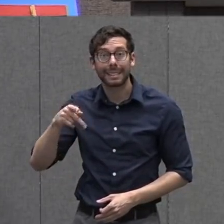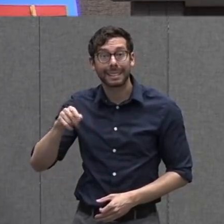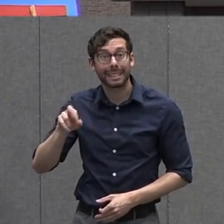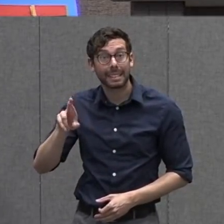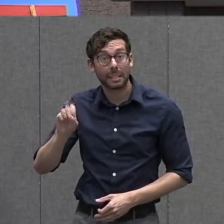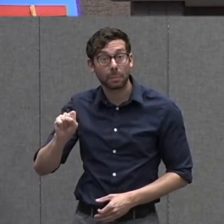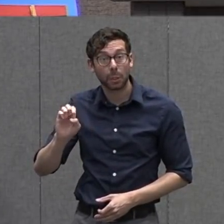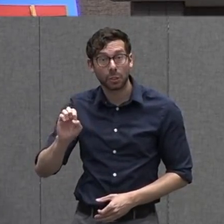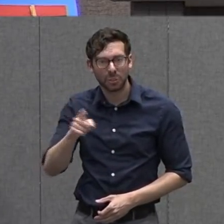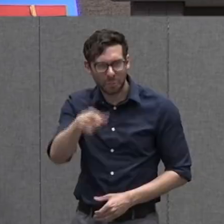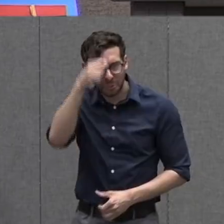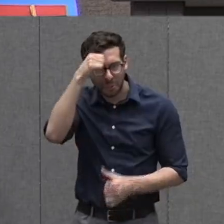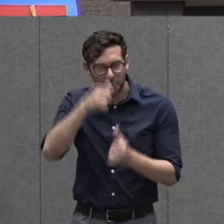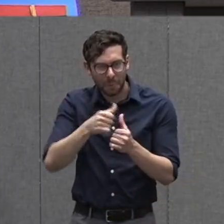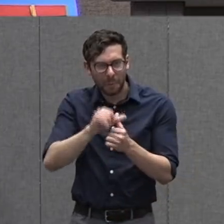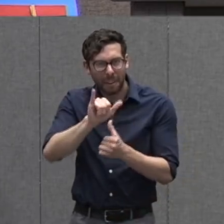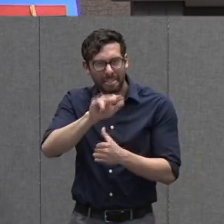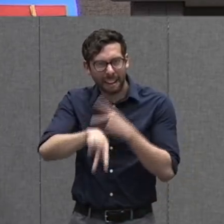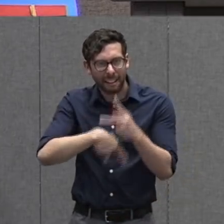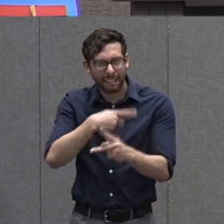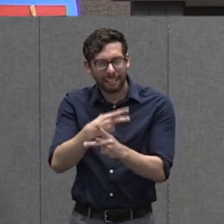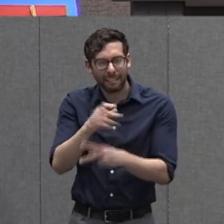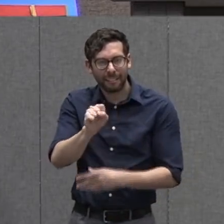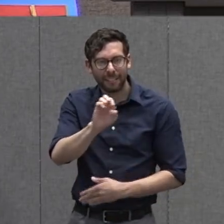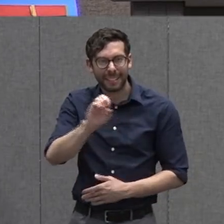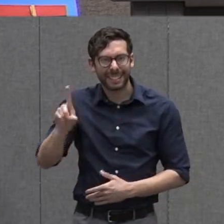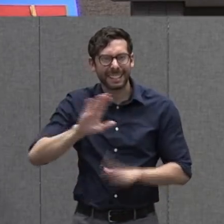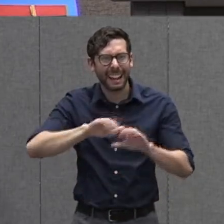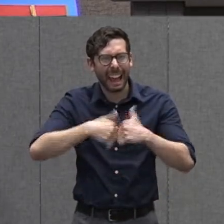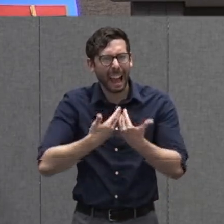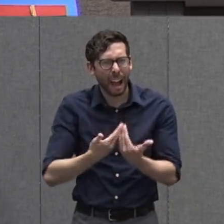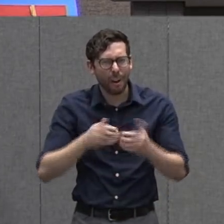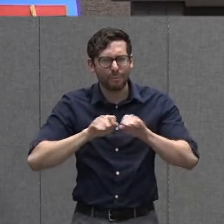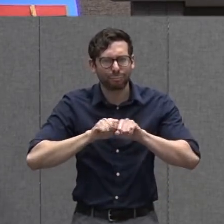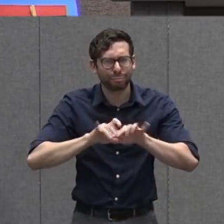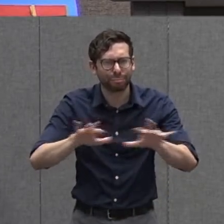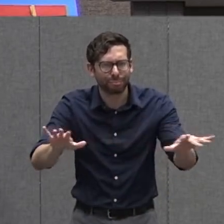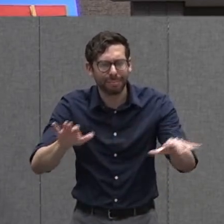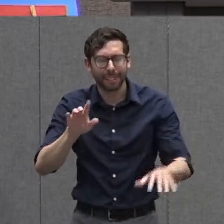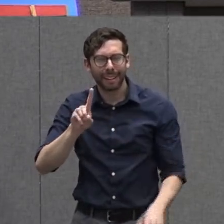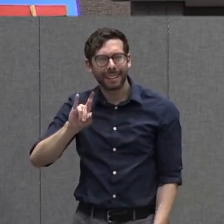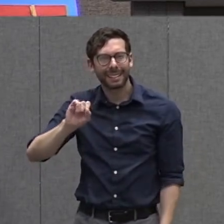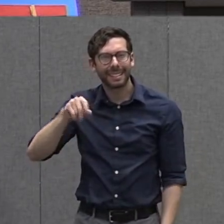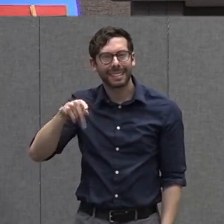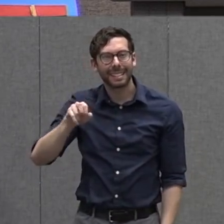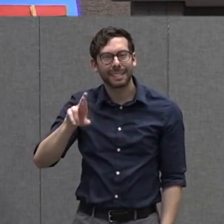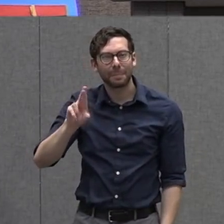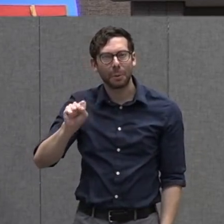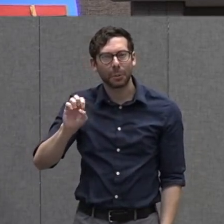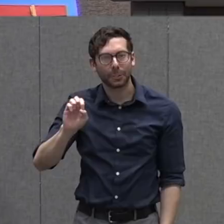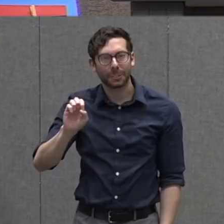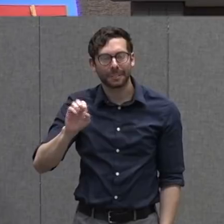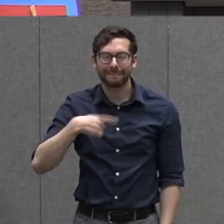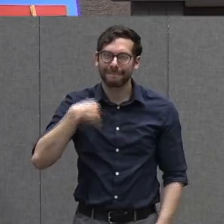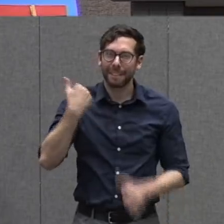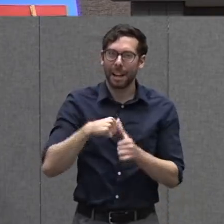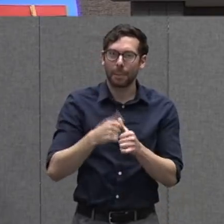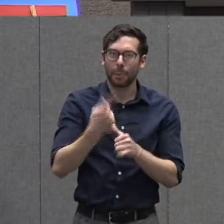I remember these ones are called helicopter, which is very exciting. And then she also showed us some seeds that maybe you might even plant